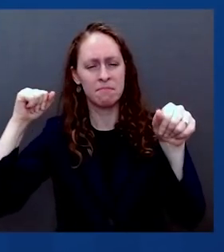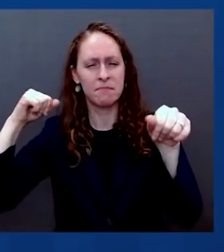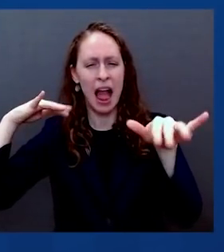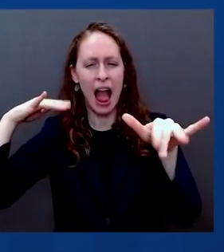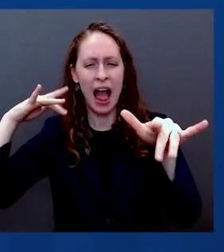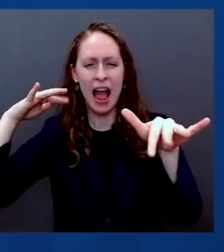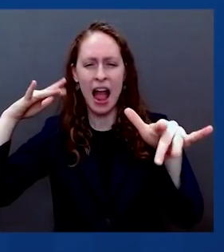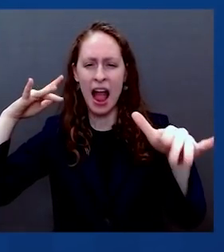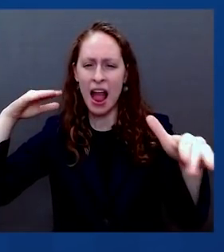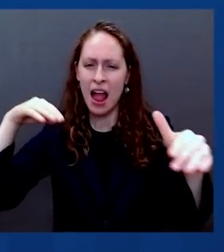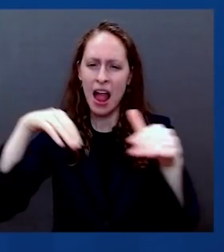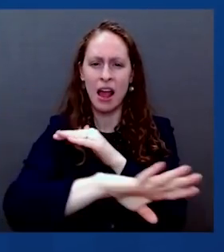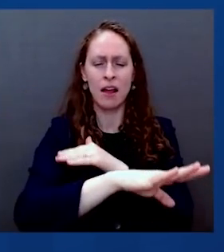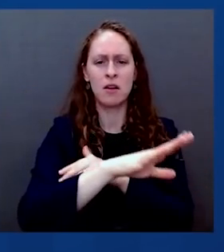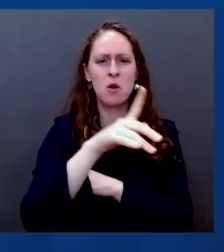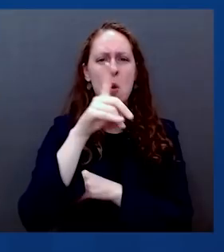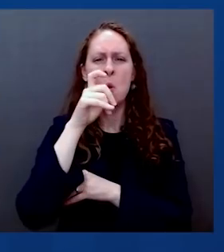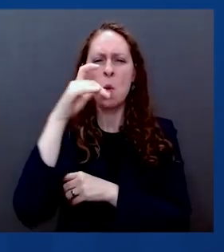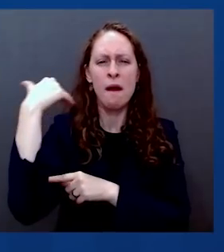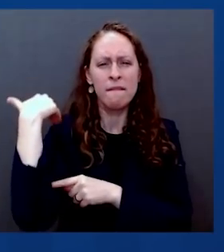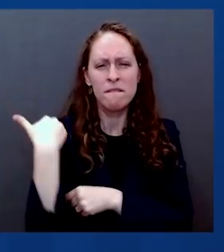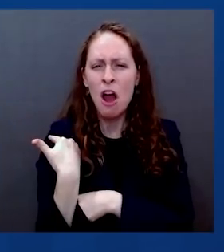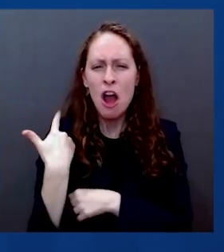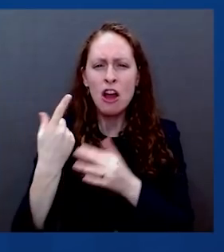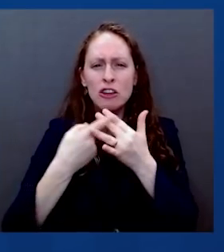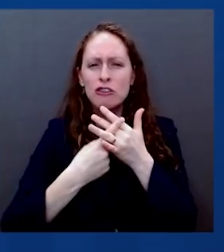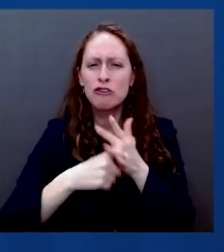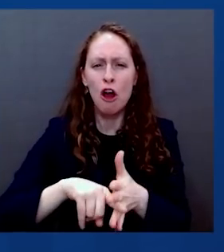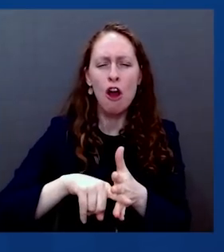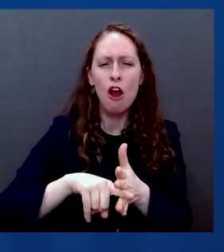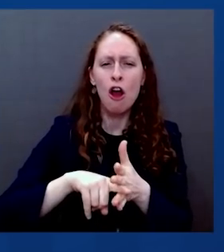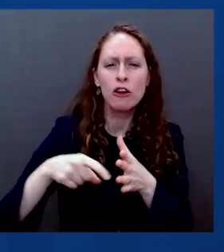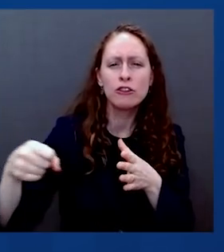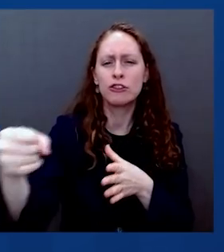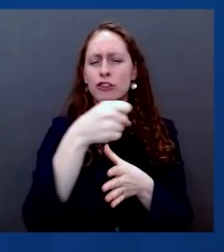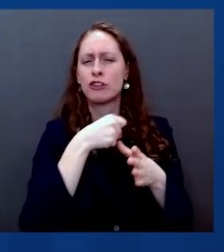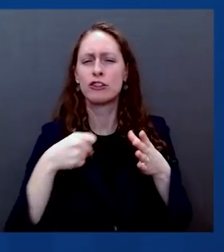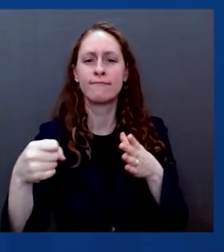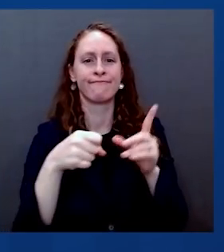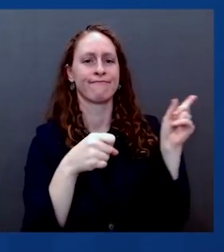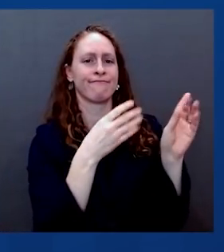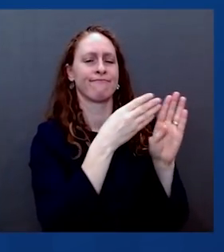what he had lost at the ballot box, to impose the will of the mob,